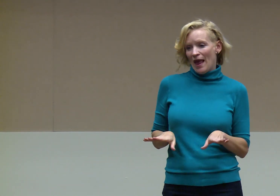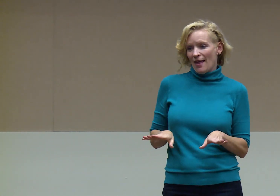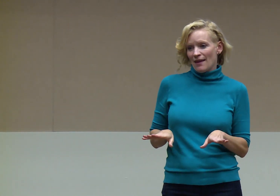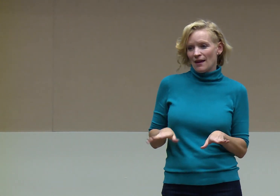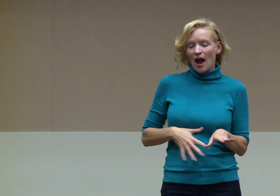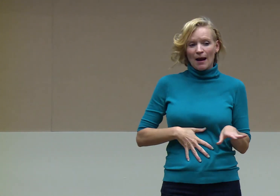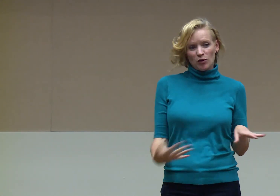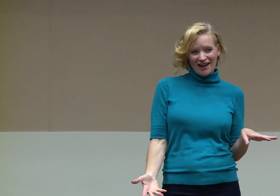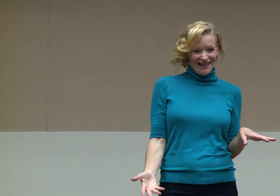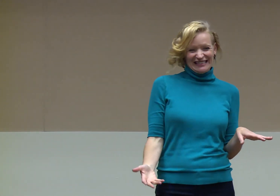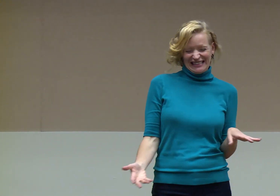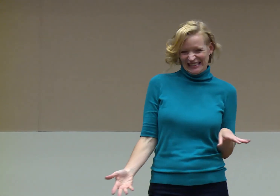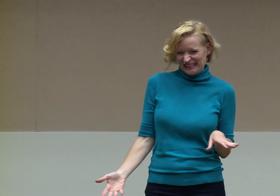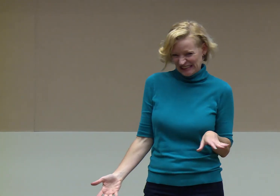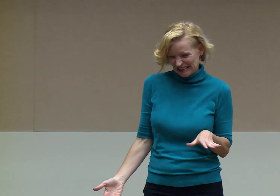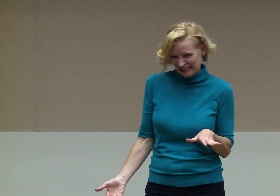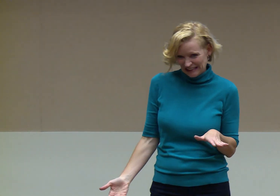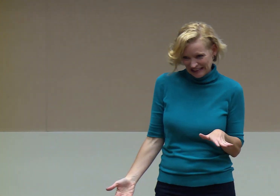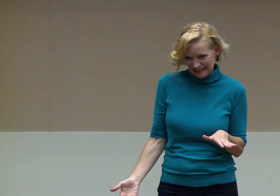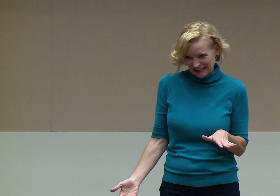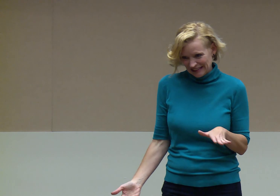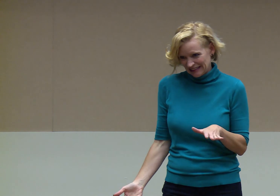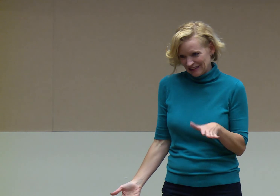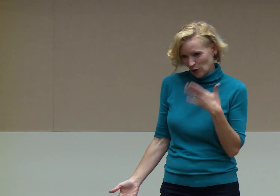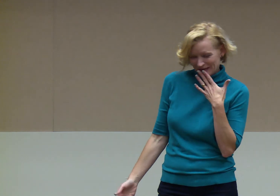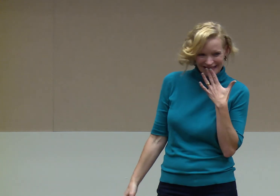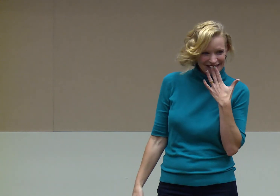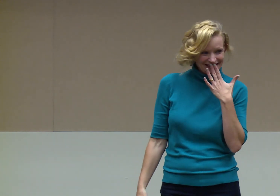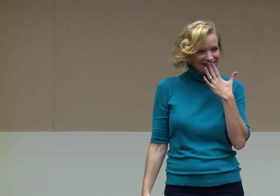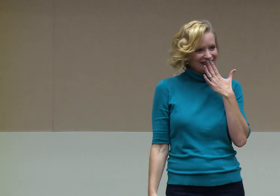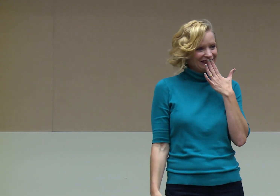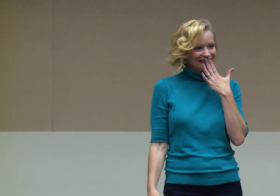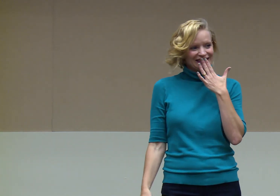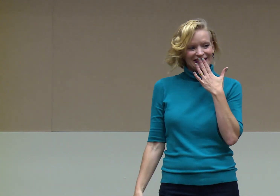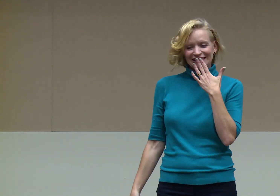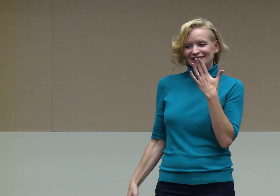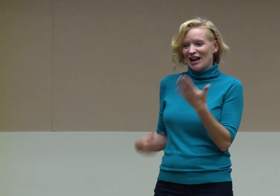Something happened on the way. I became pregnant. Oops.